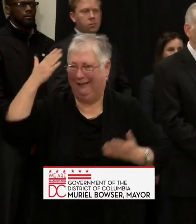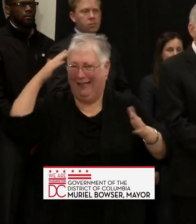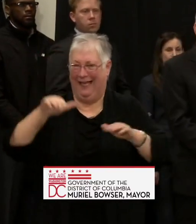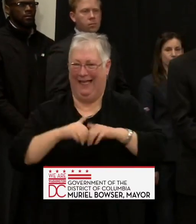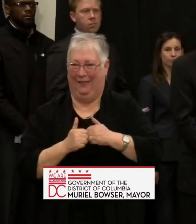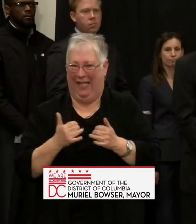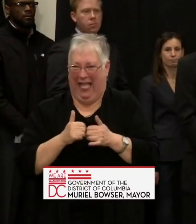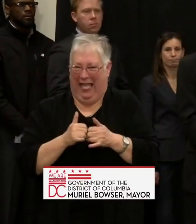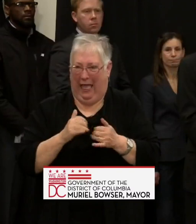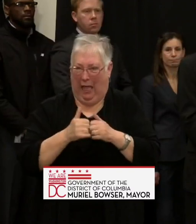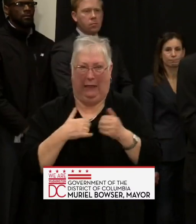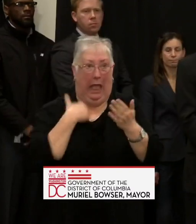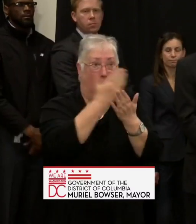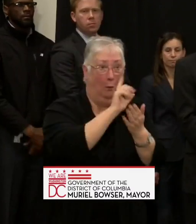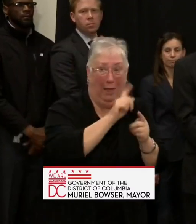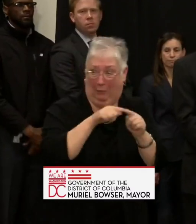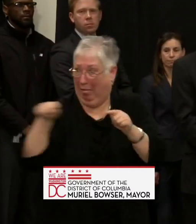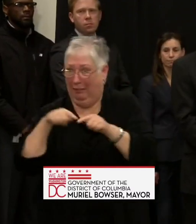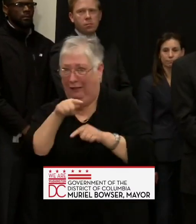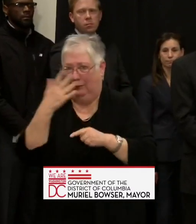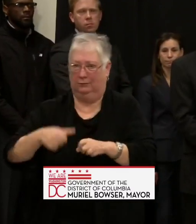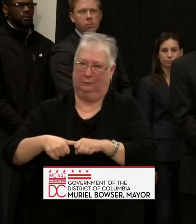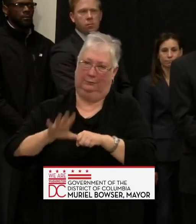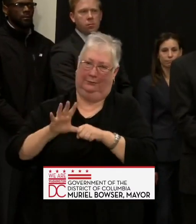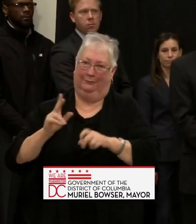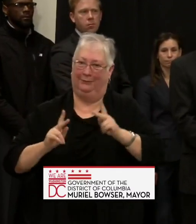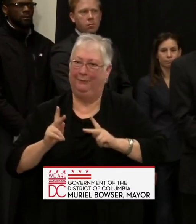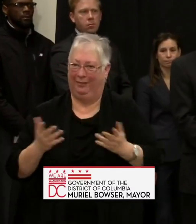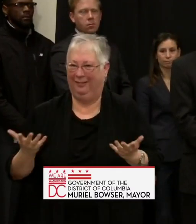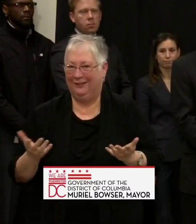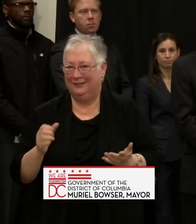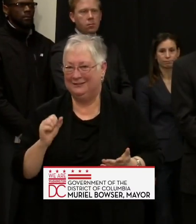ENCOURAGING EVERYBODY TO GO TO OUR WEBSITE METRO'S WEBSITE AND